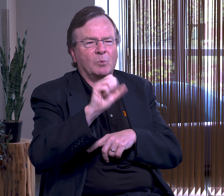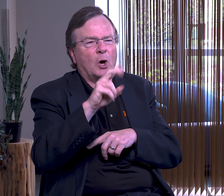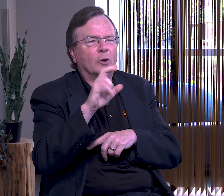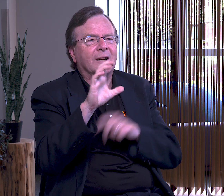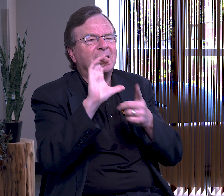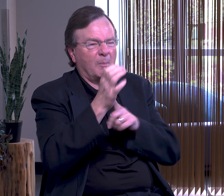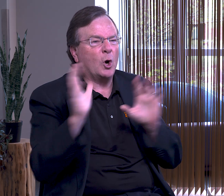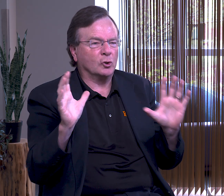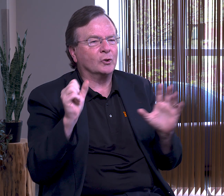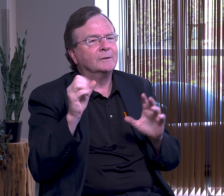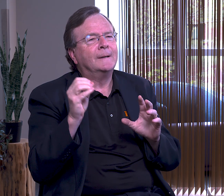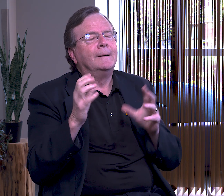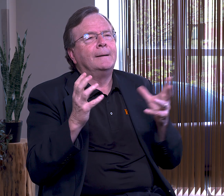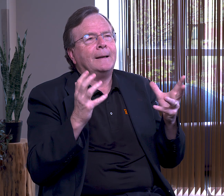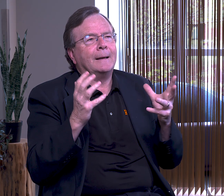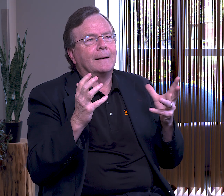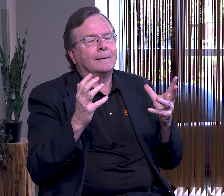We called it, “a subculture.”